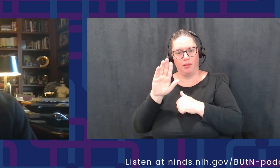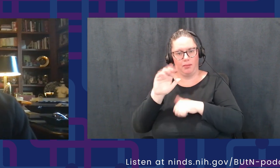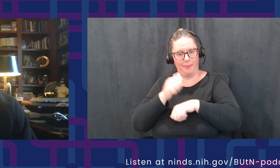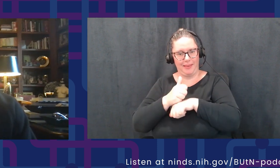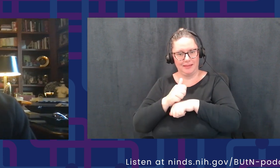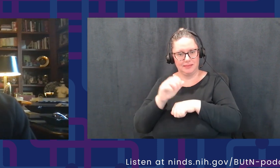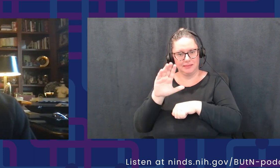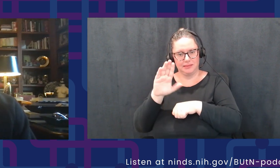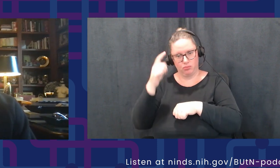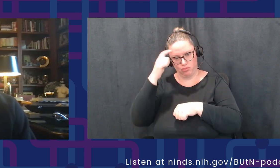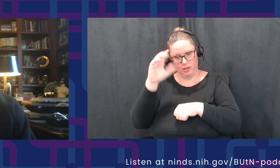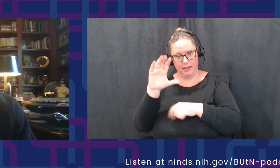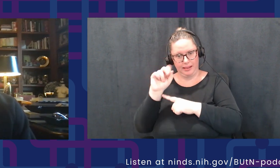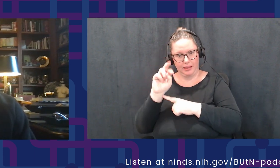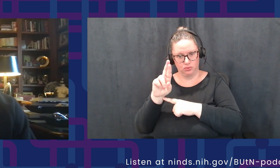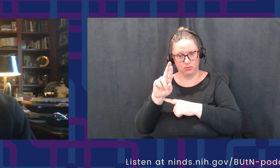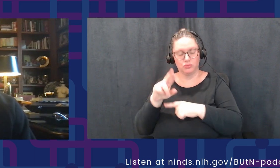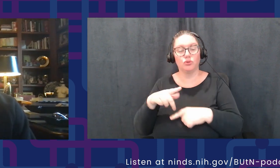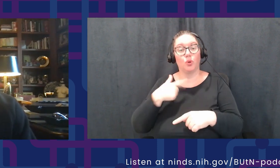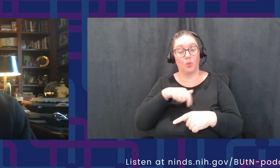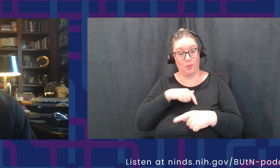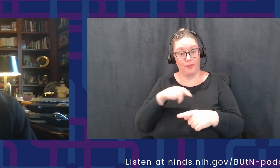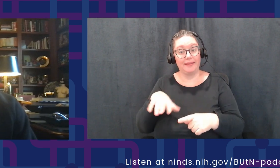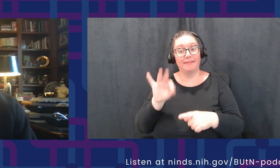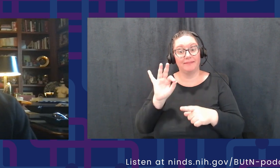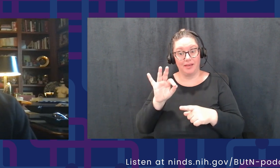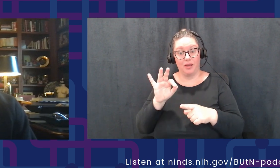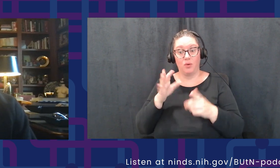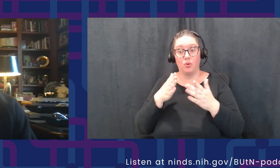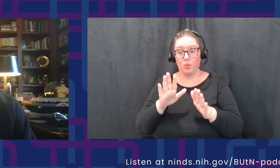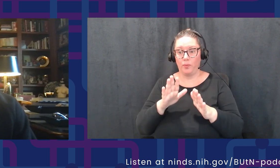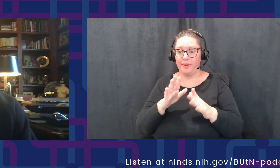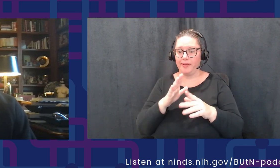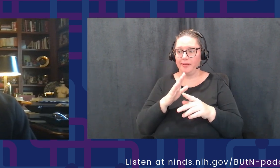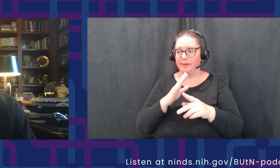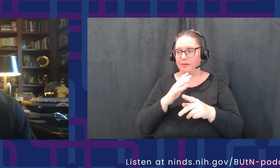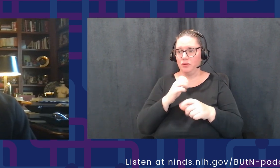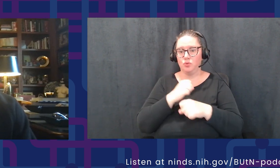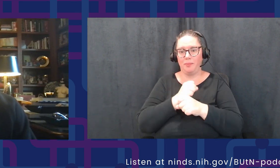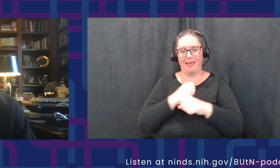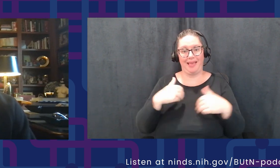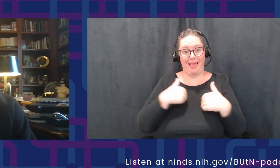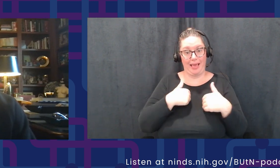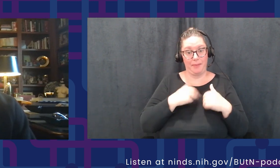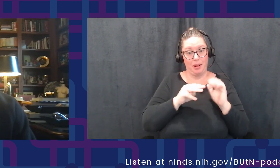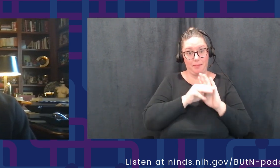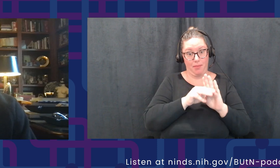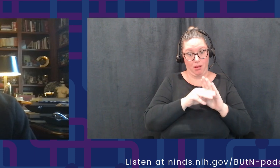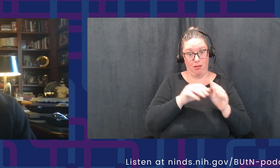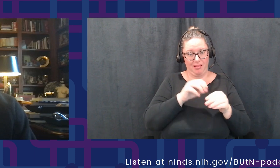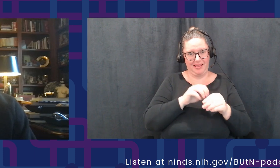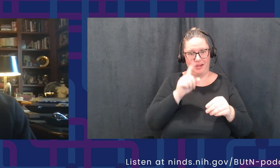And we had found a way to. make an animal model and a rodent with the tumor.